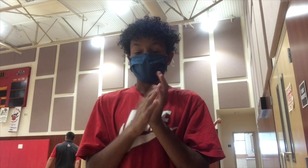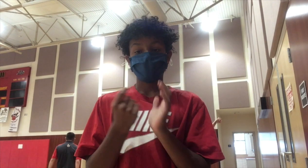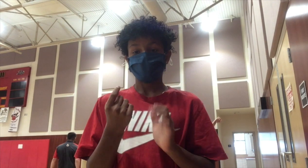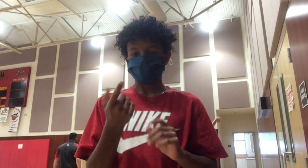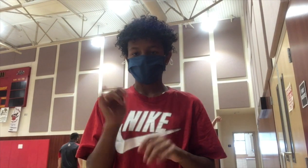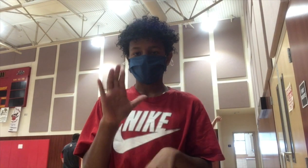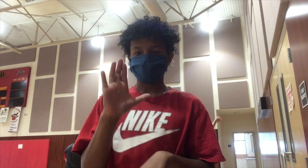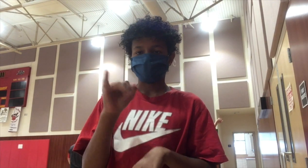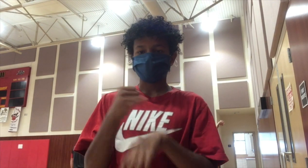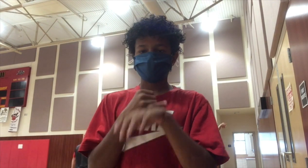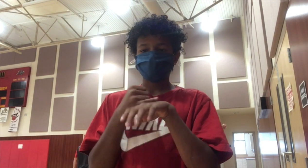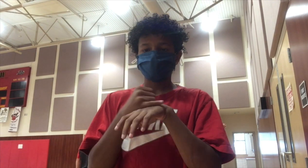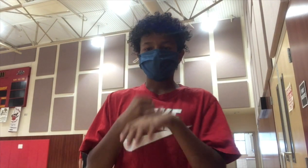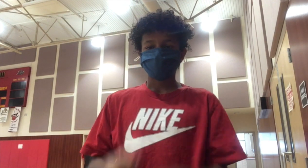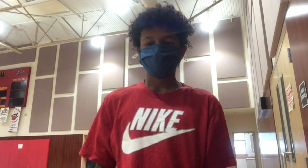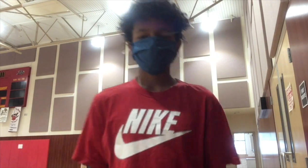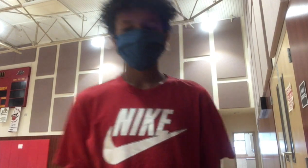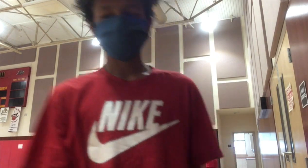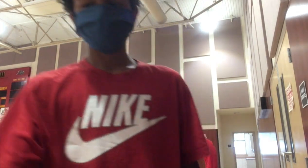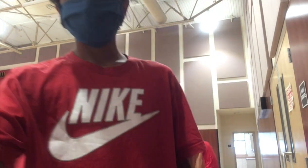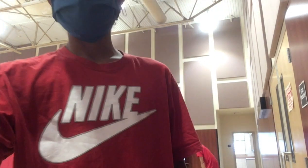My favorite thing about middle school is Catalina Island.